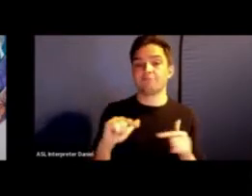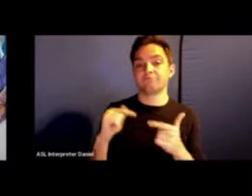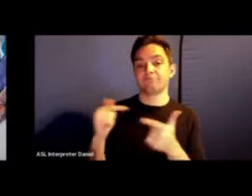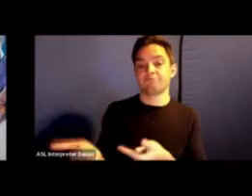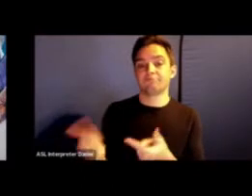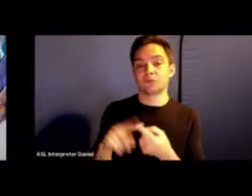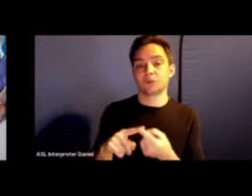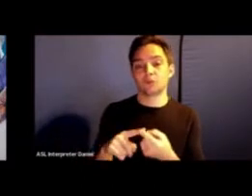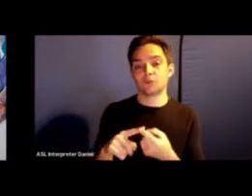Nate to talk to you.